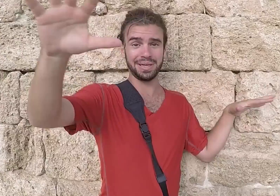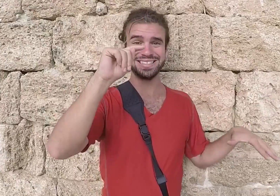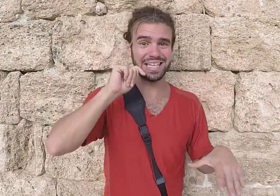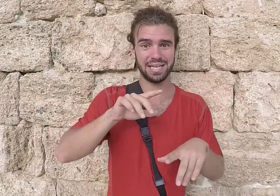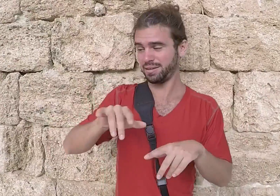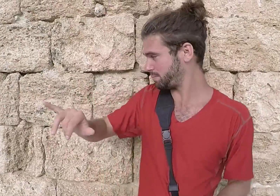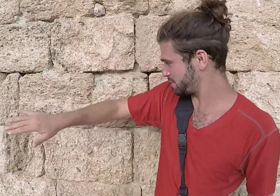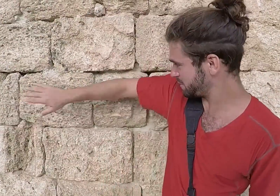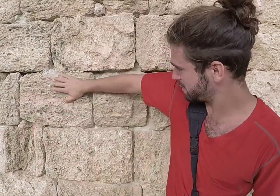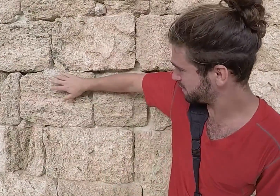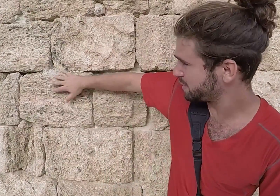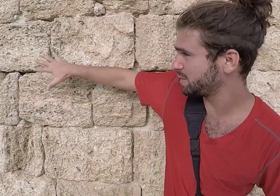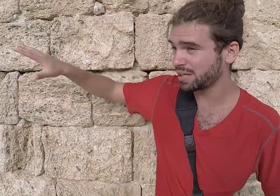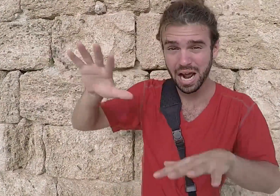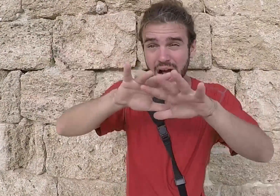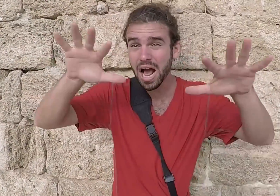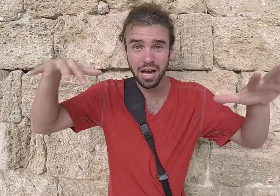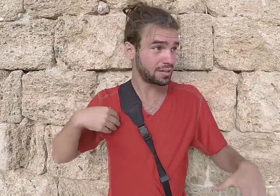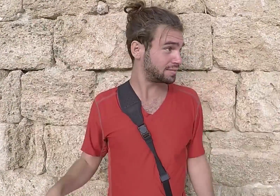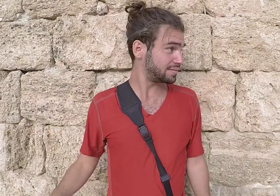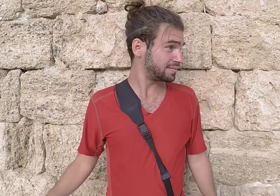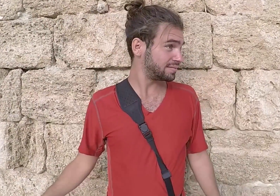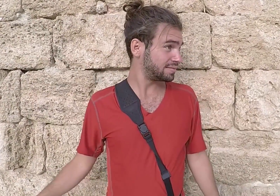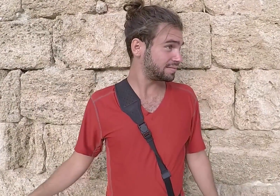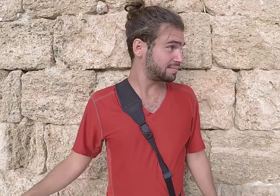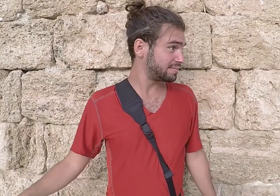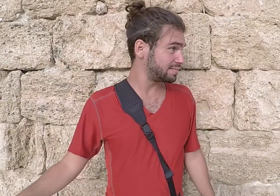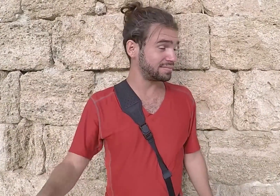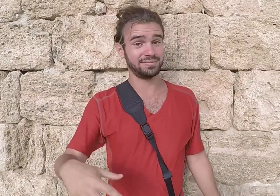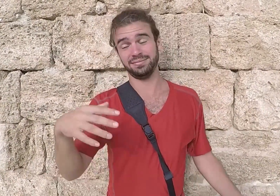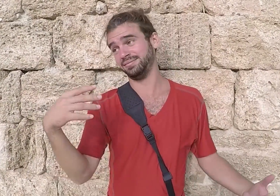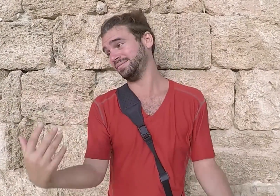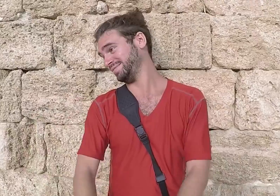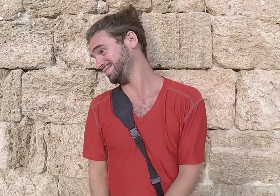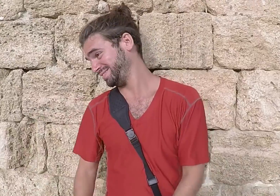It's similar to this one. It's everywhere! It's so weird seeing all white buildings only.